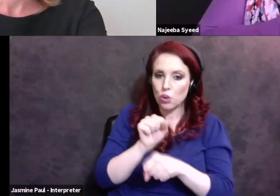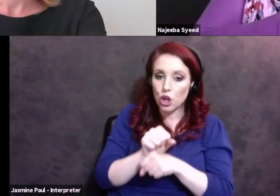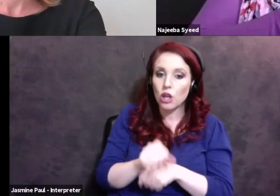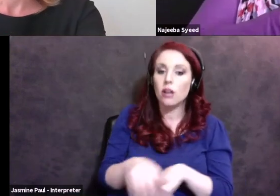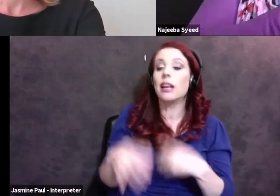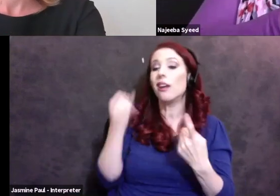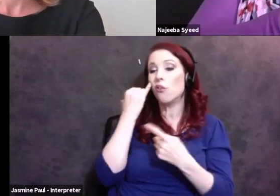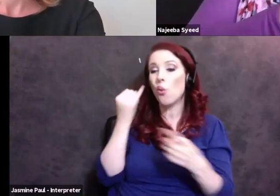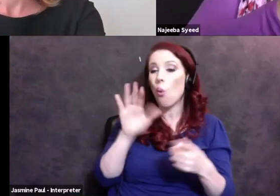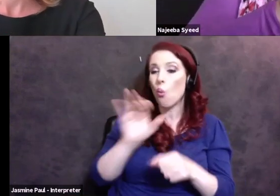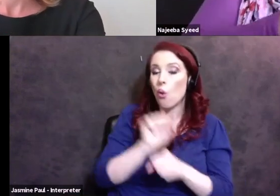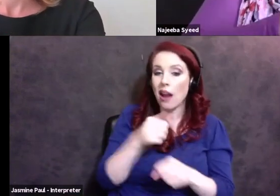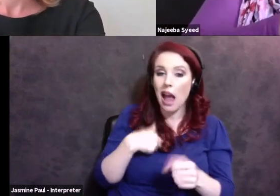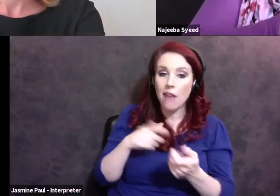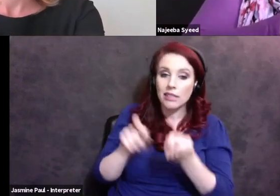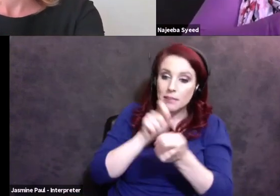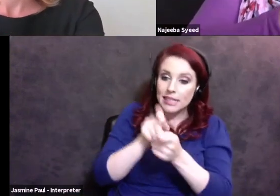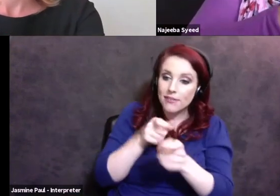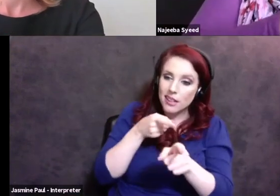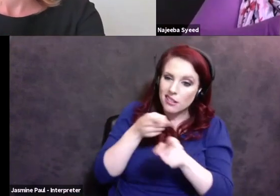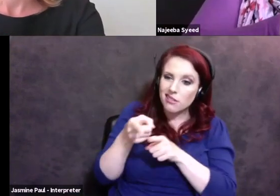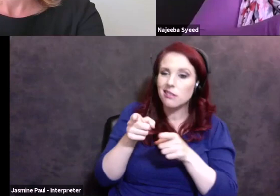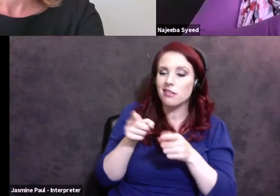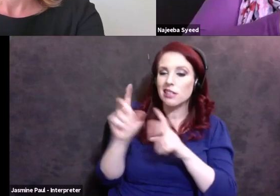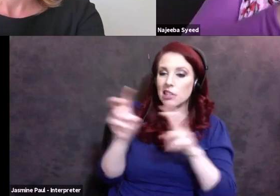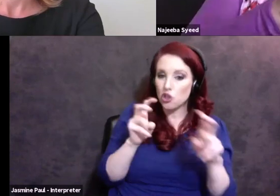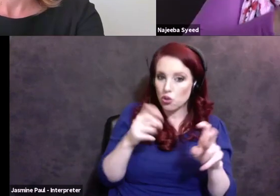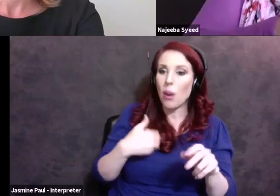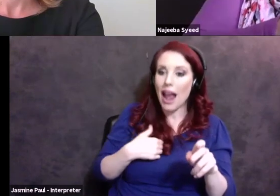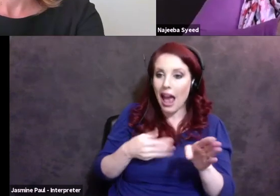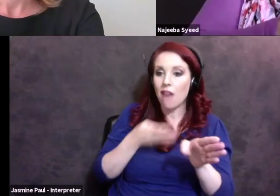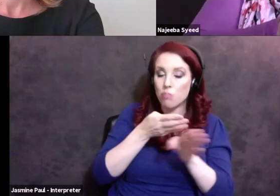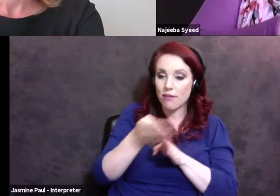There are professional organizations for Muslims in tech.